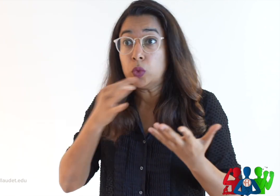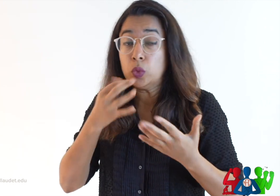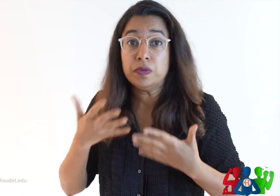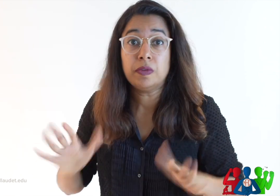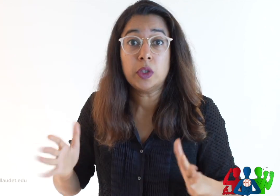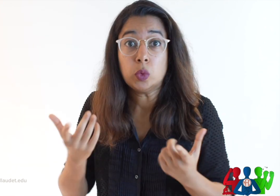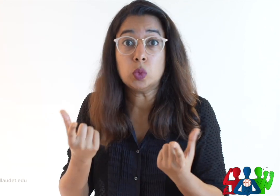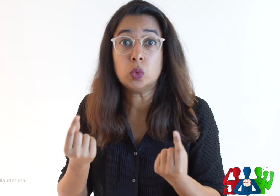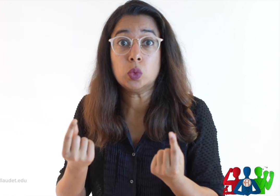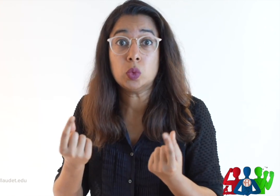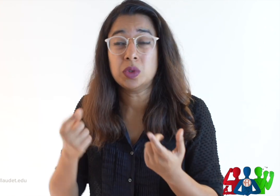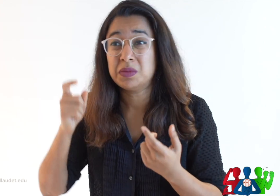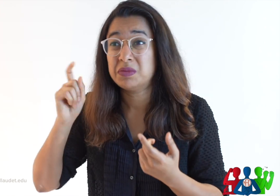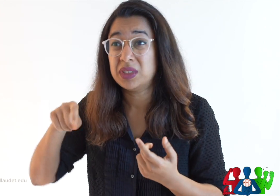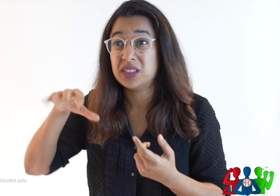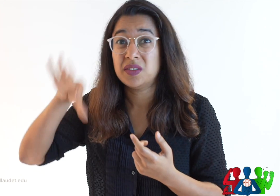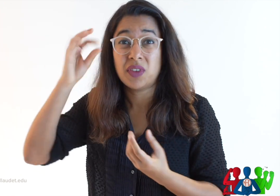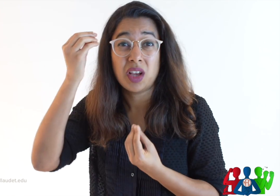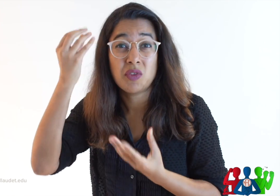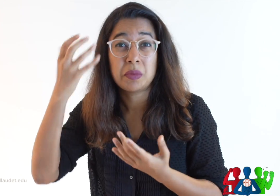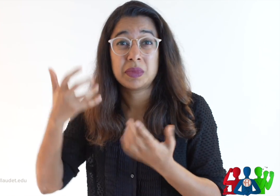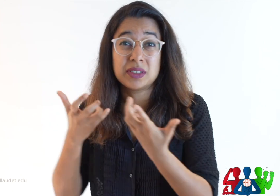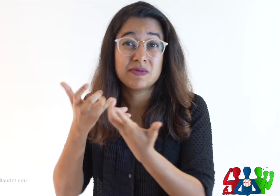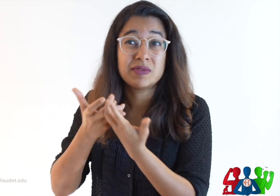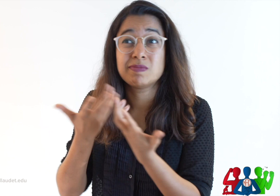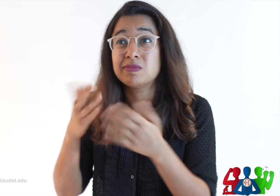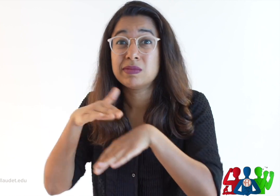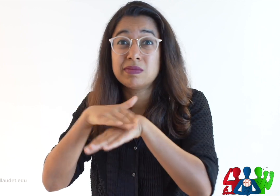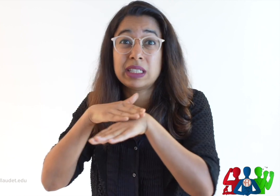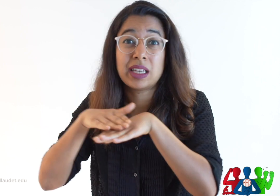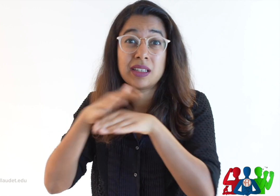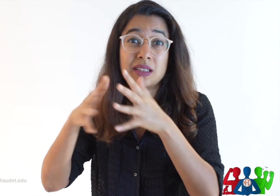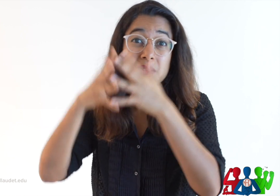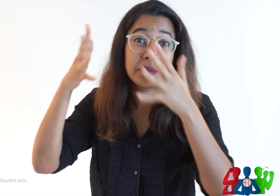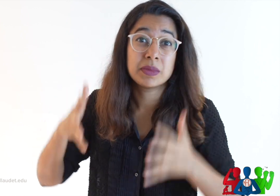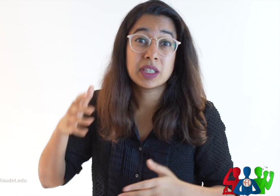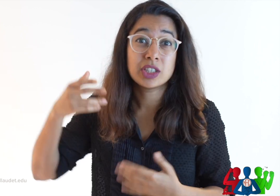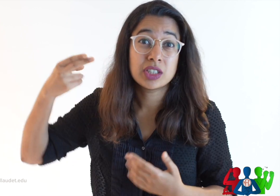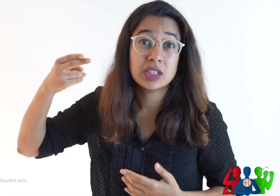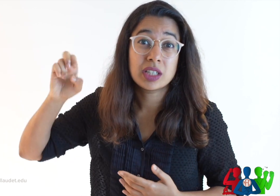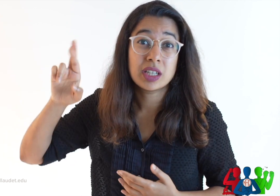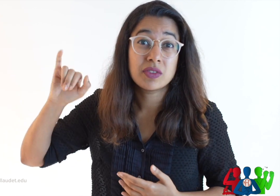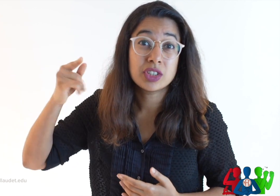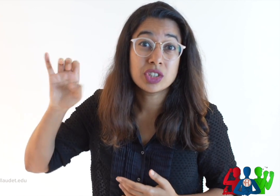or if November comes and we feel pressured to find information about indigenous Americans